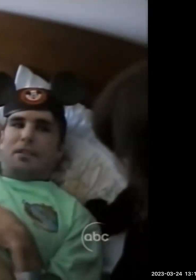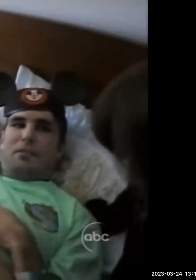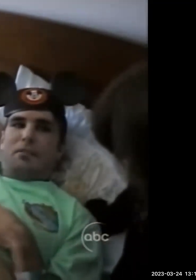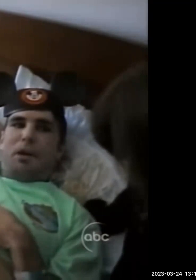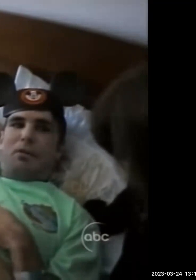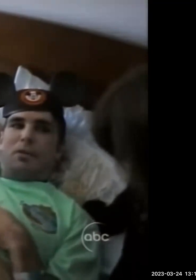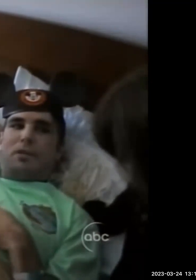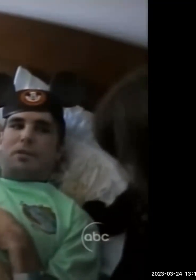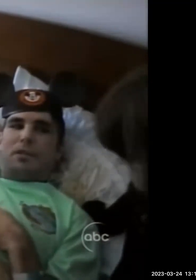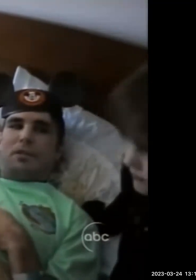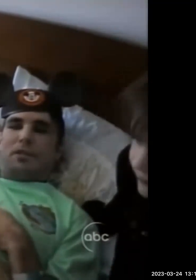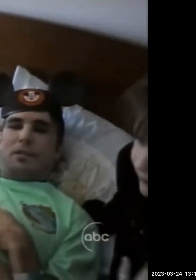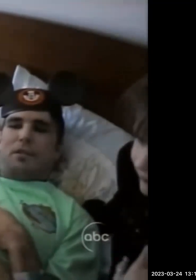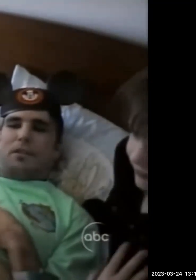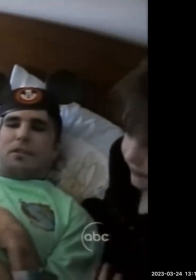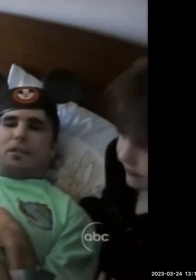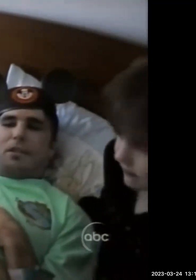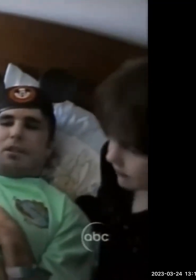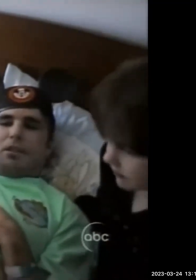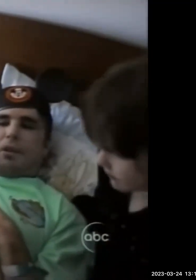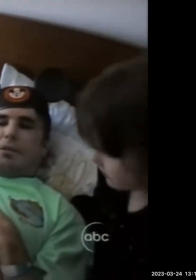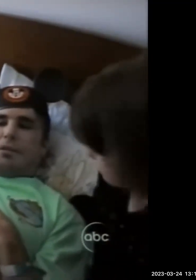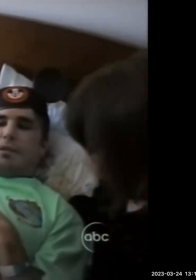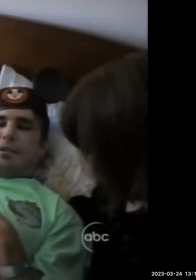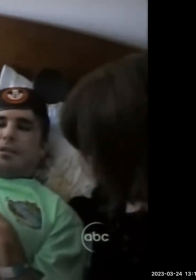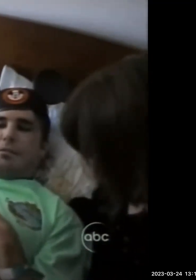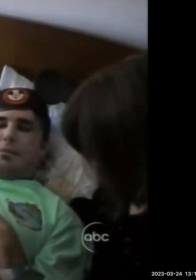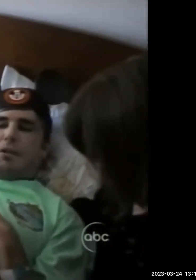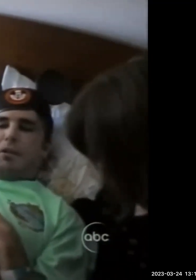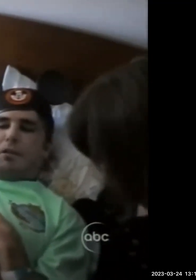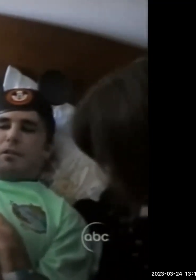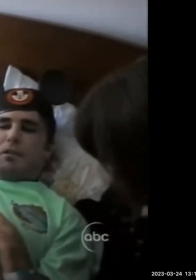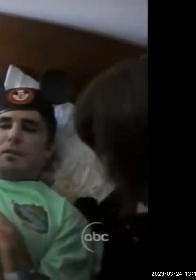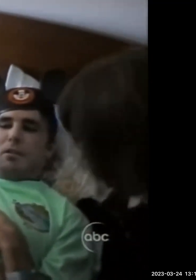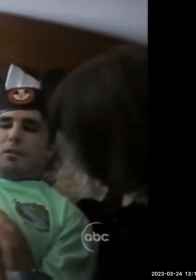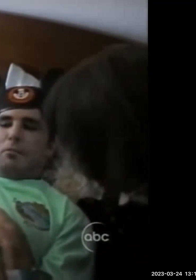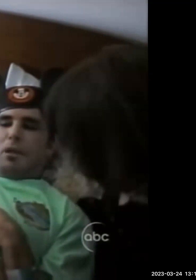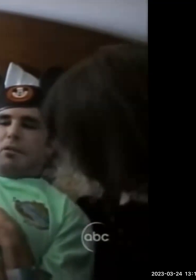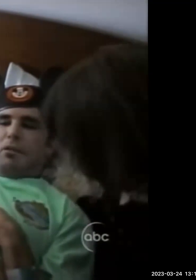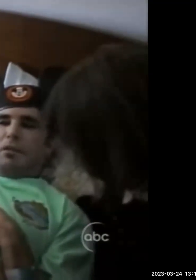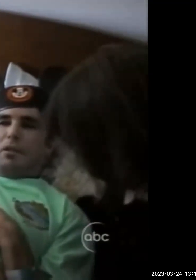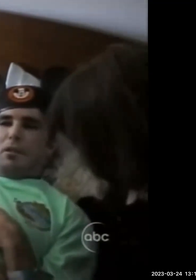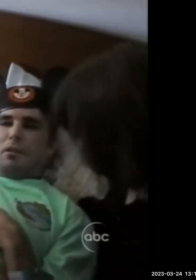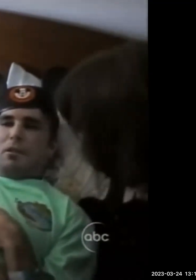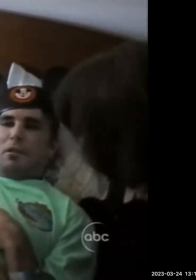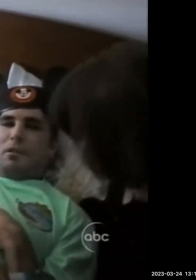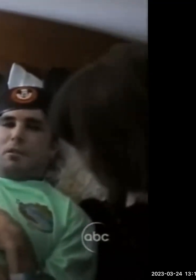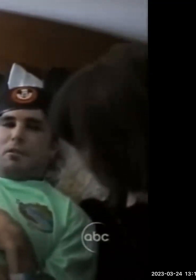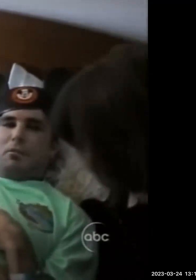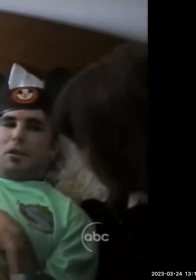Bought. No, Nora. You're confusing him. Belt. Buckle. Buggle. Buckle.